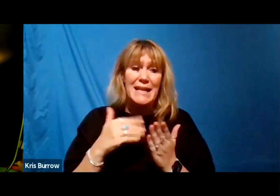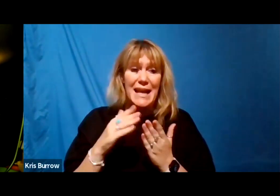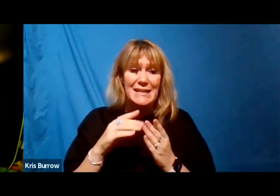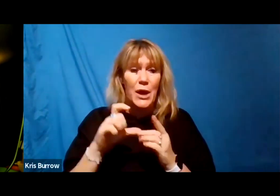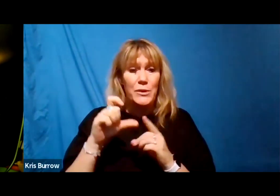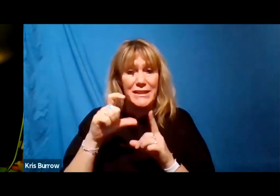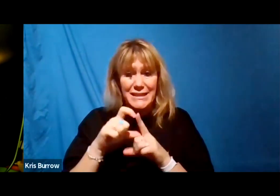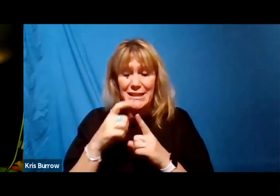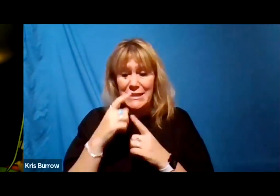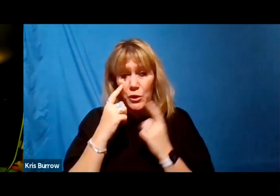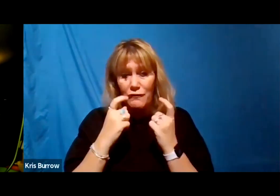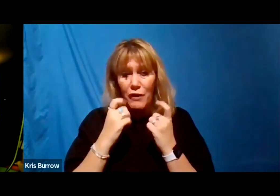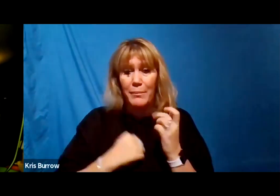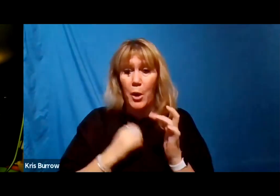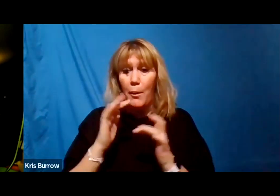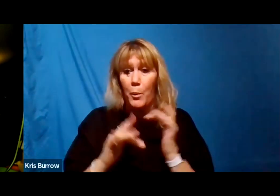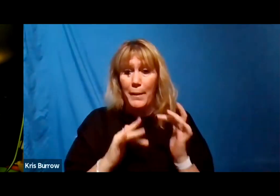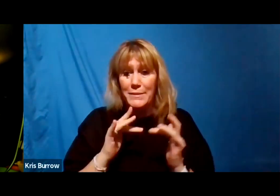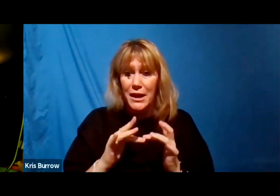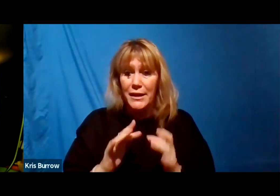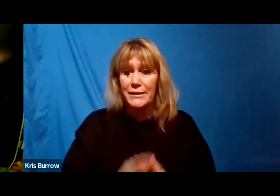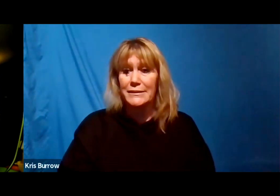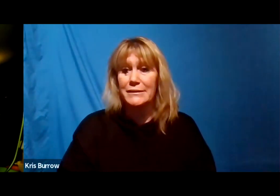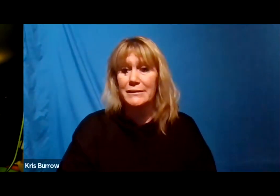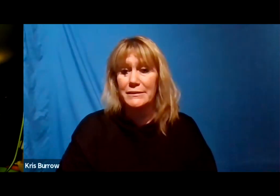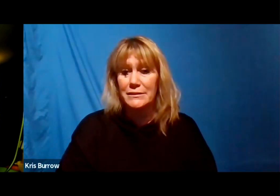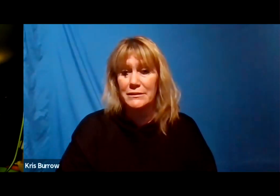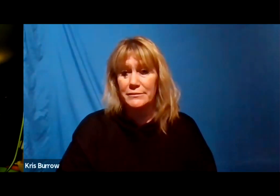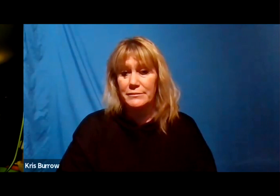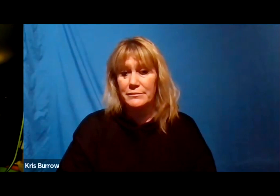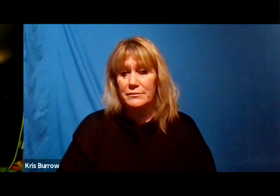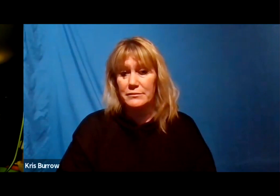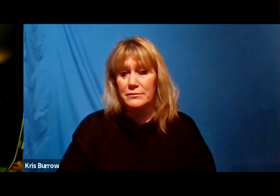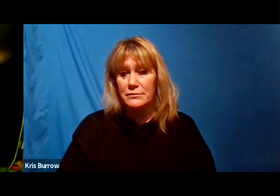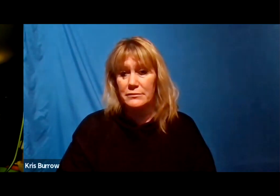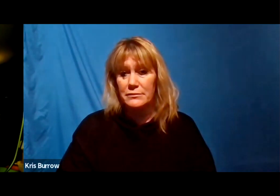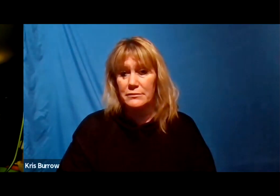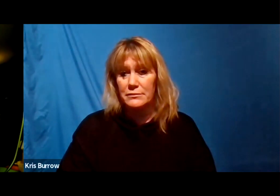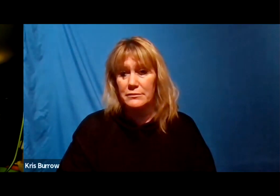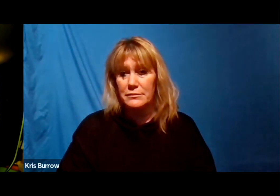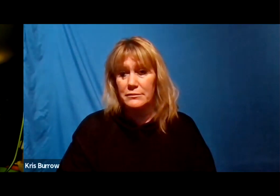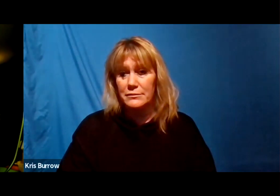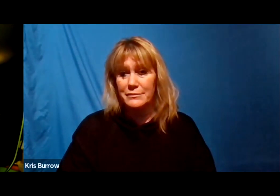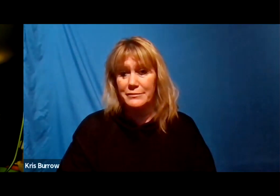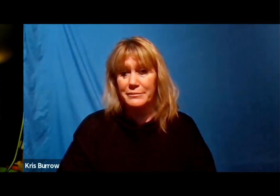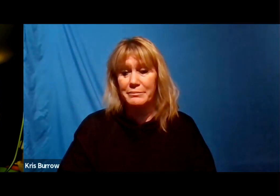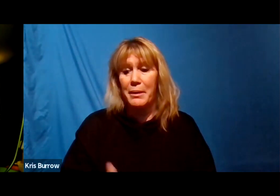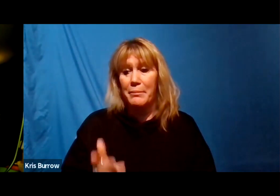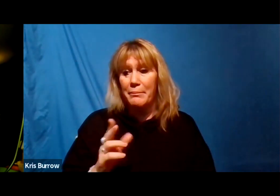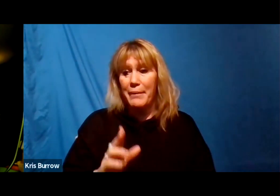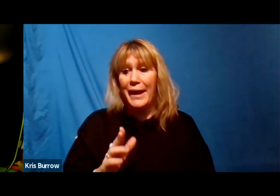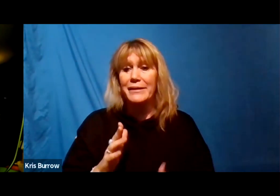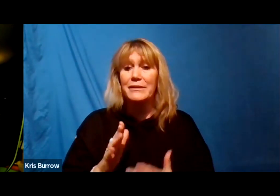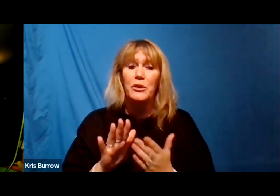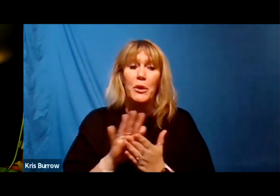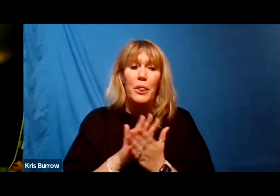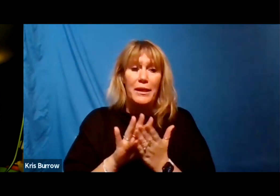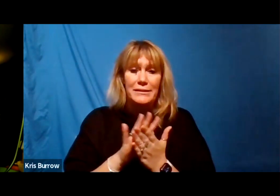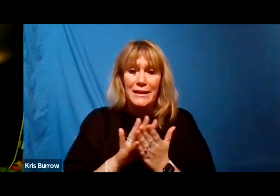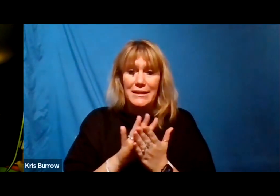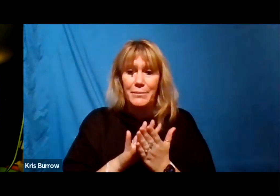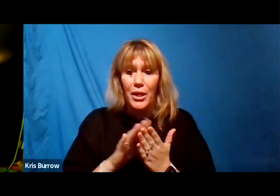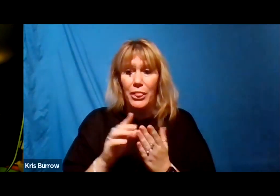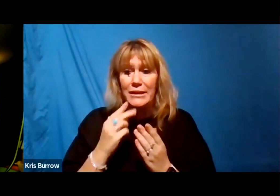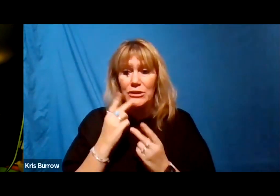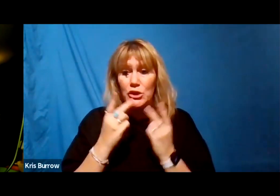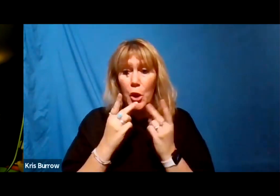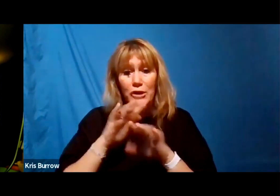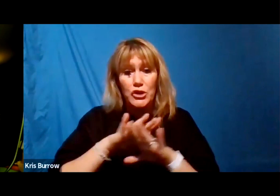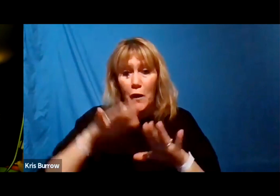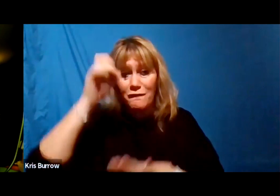Lulla, lulla, lulla, lullaby for Pixie.